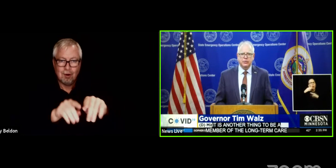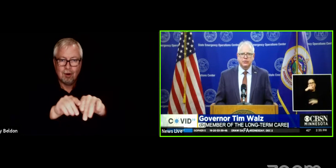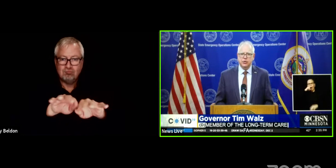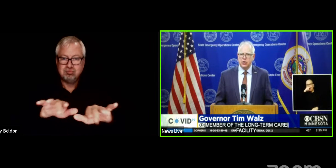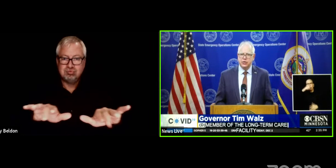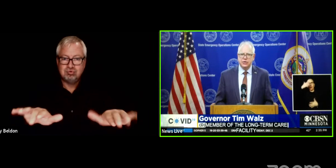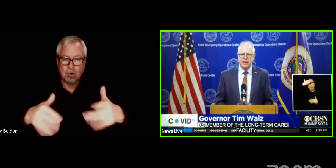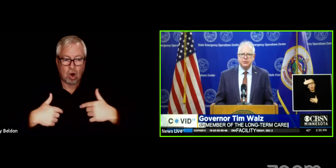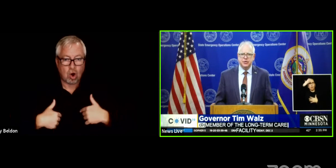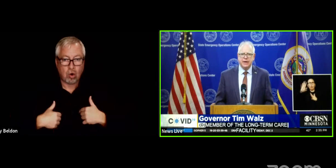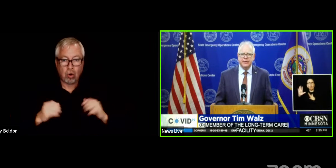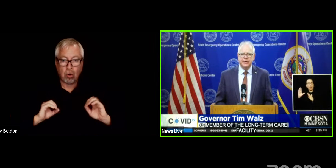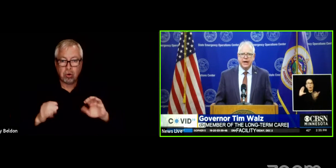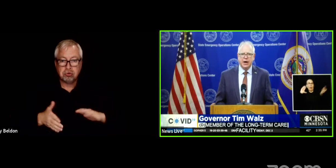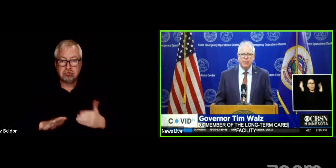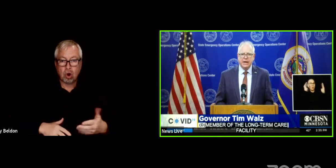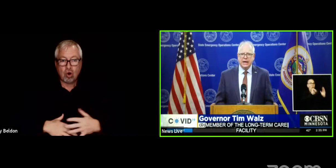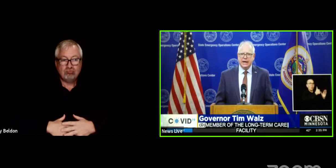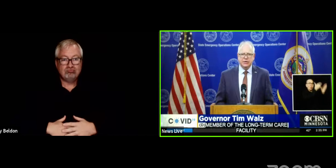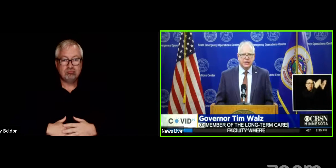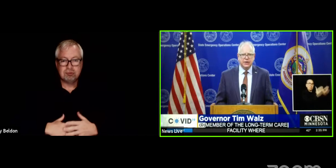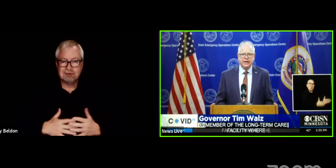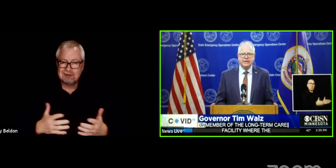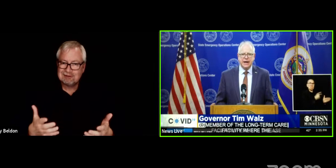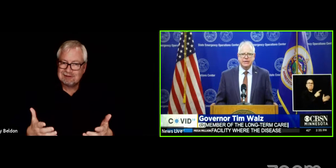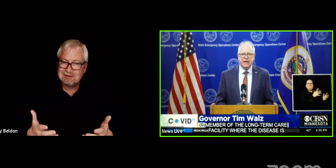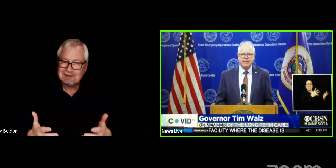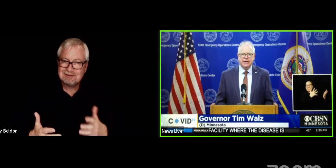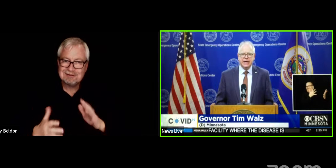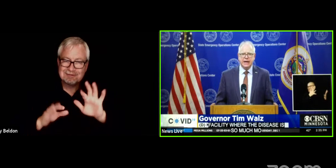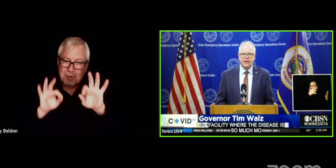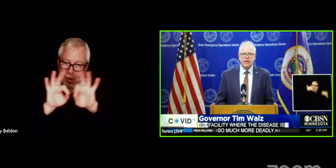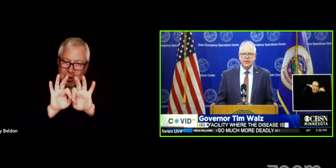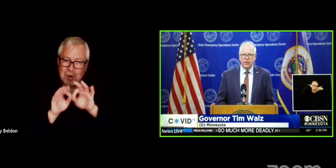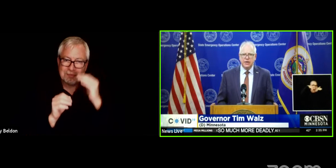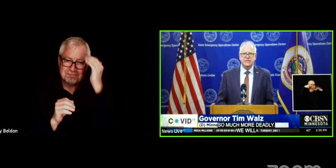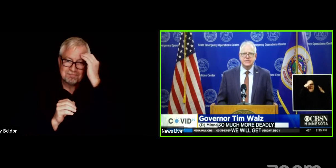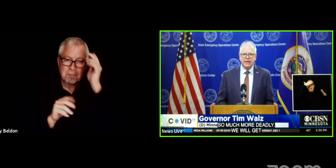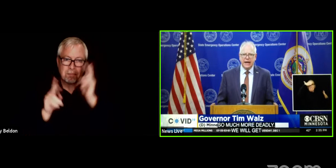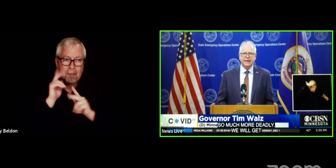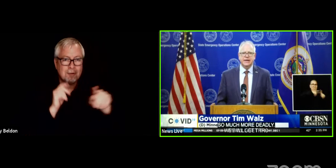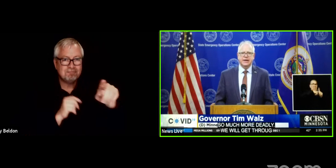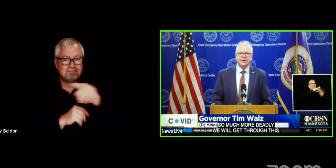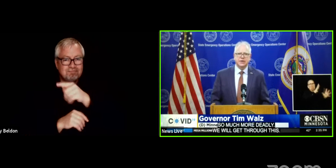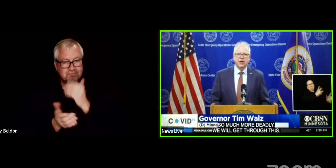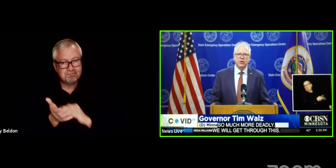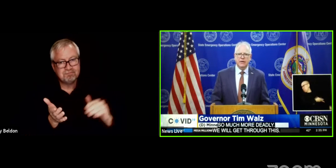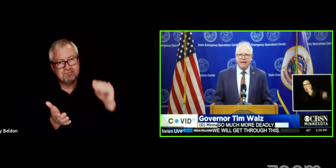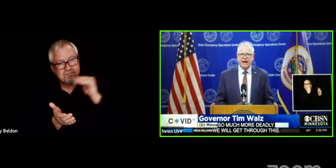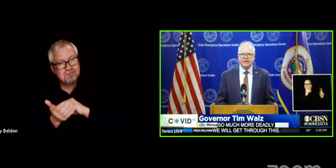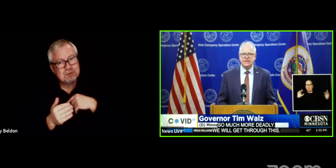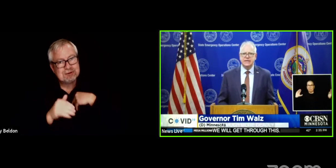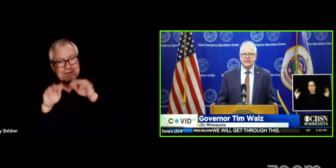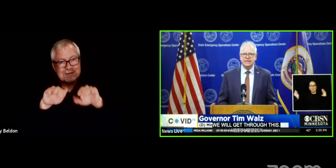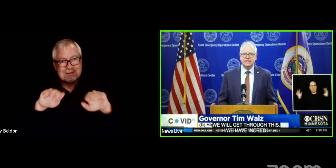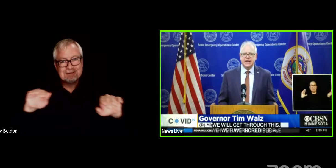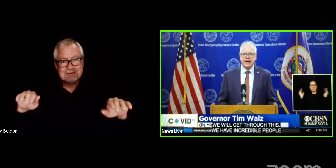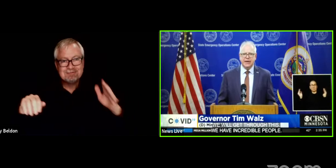YOU KNOW THE NEIGHBORS ARE OUT THERE TO HELP. THERE IS LIGHT AT THE END OF THE TUNNEL. THE VACCINE IS SITTING OUT